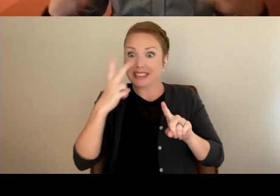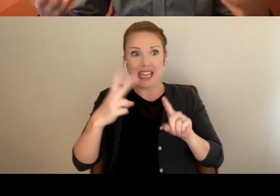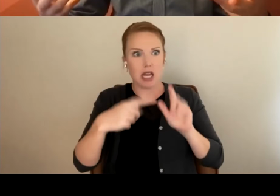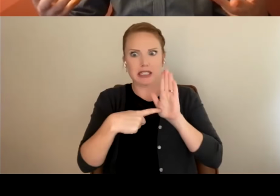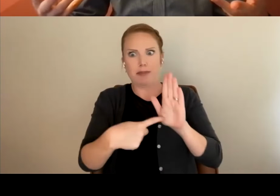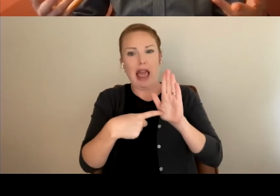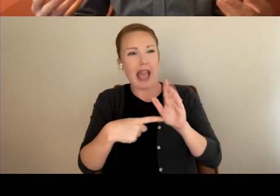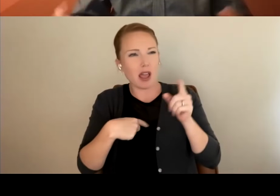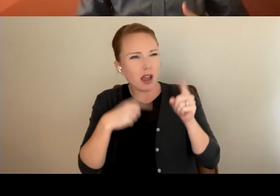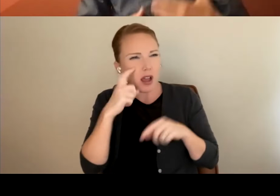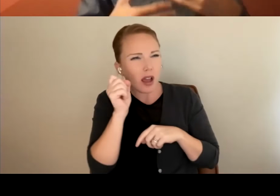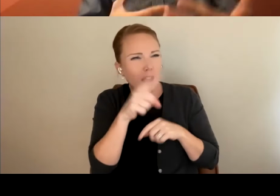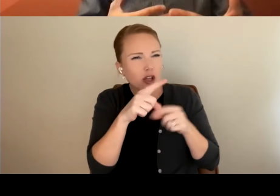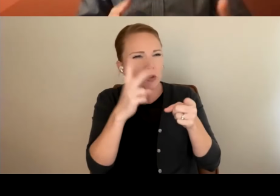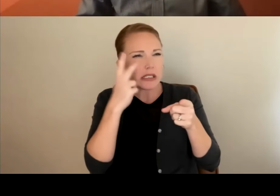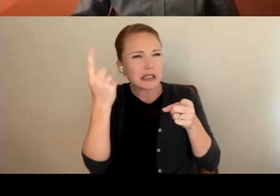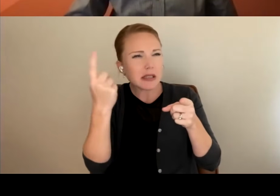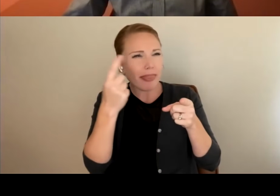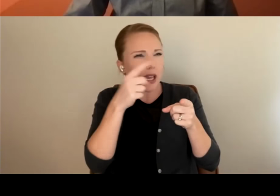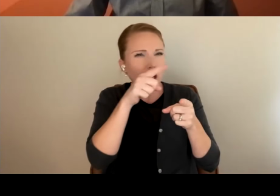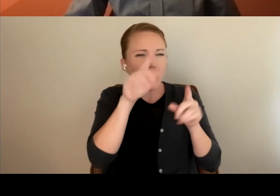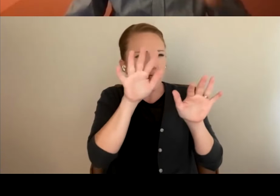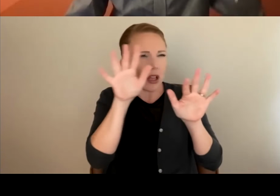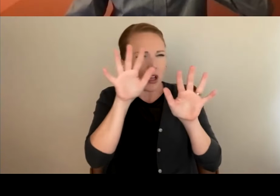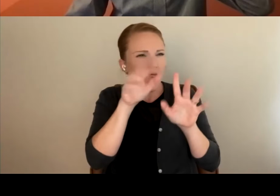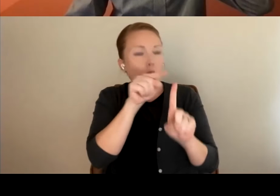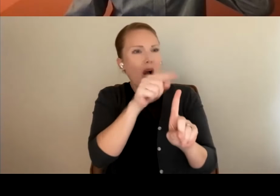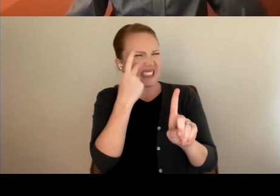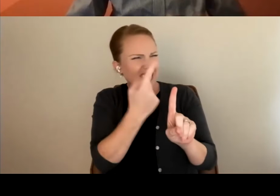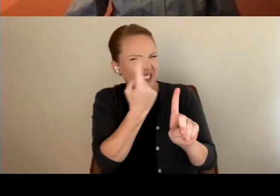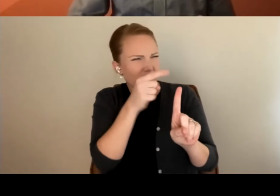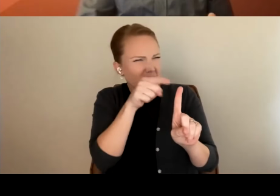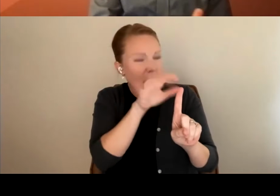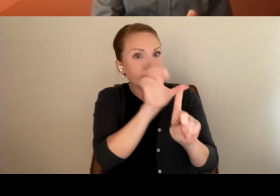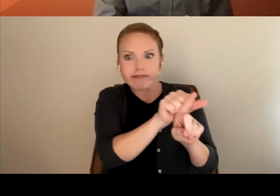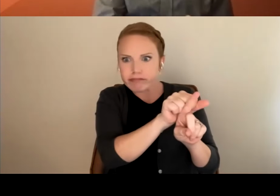there's a lot of noise, you have to employ this kind of approach. All right, so you can